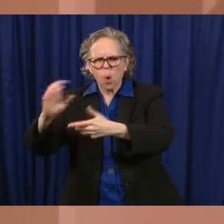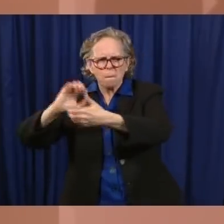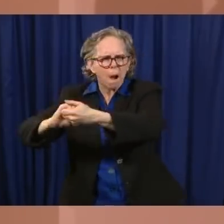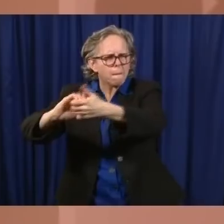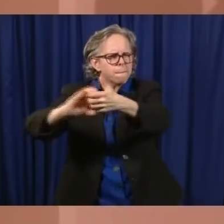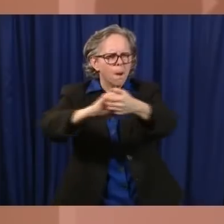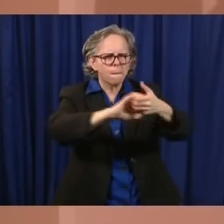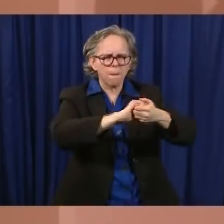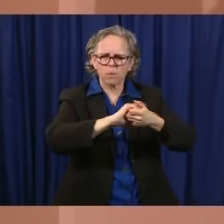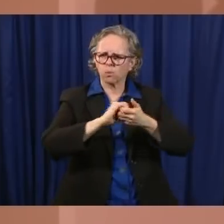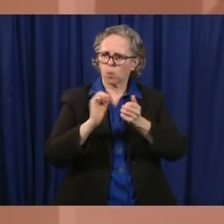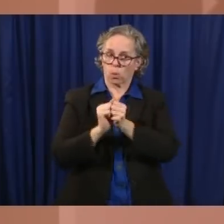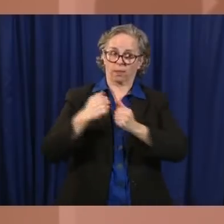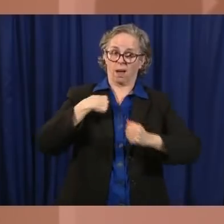INVALUABLE, ALL THE BUSINESSES